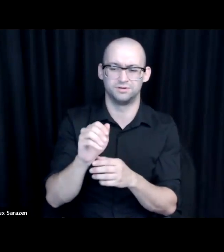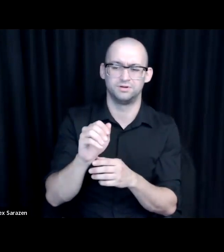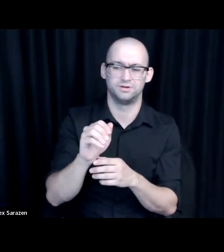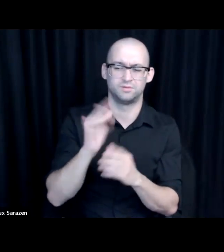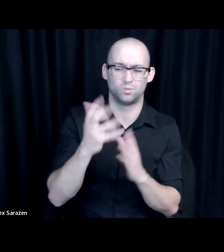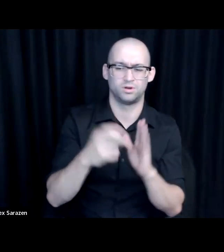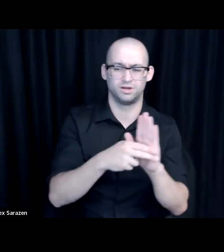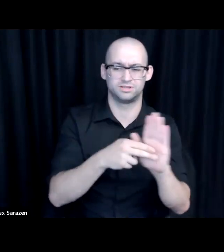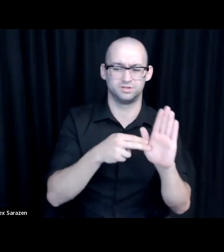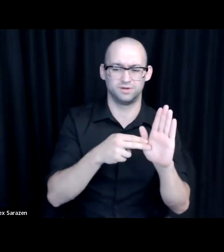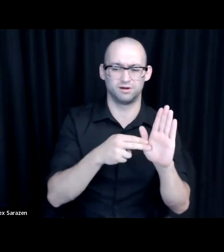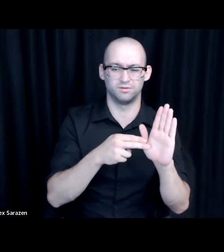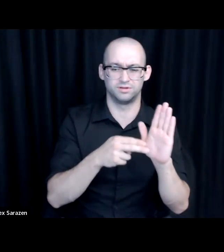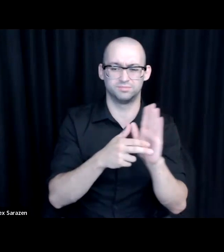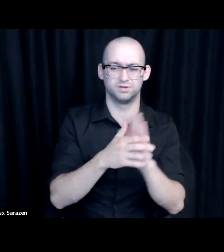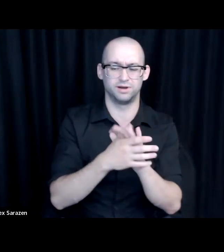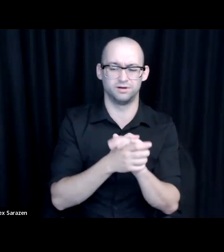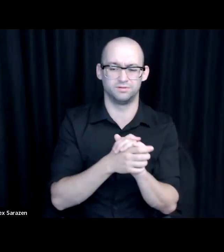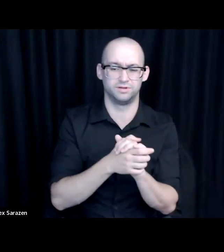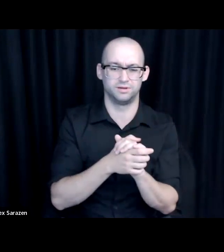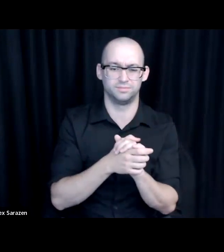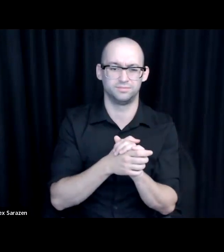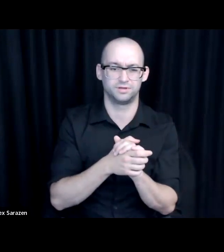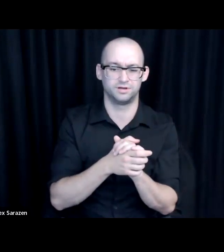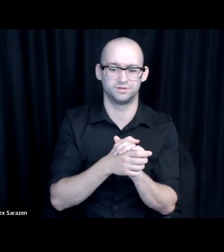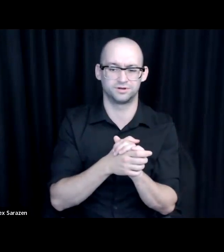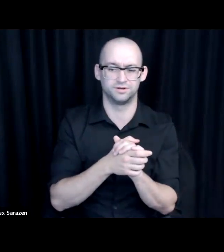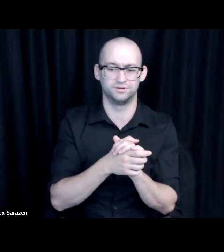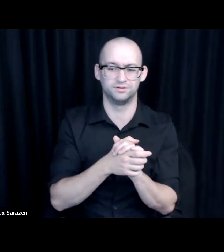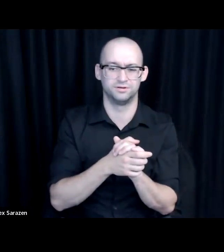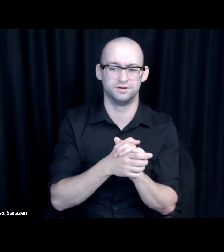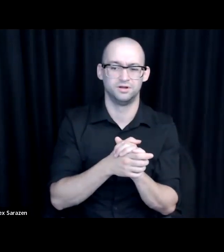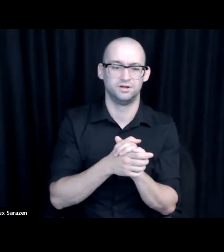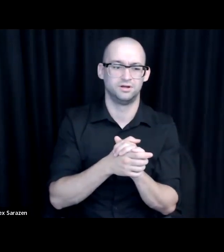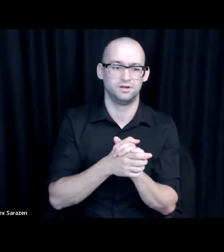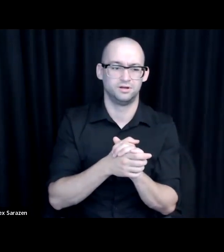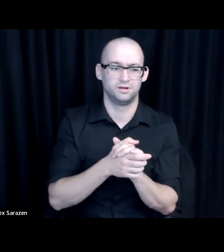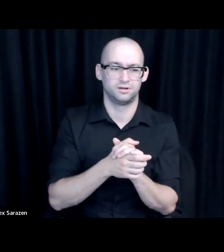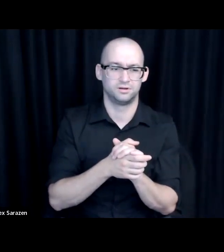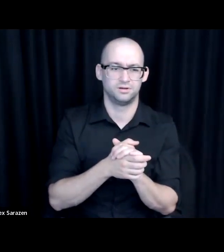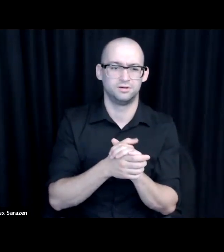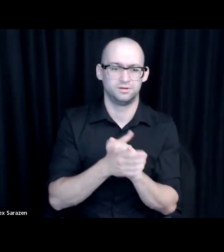that. Excuse me. And I think you know that with a number of grants for the technical assistance